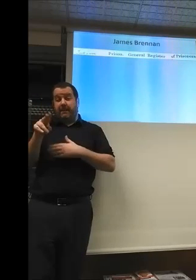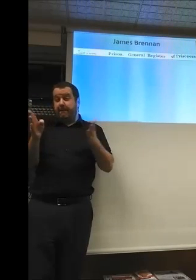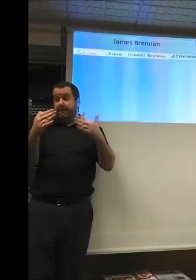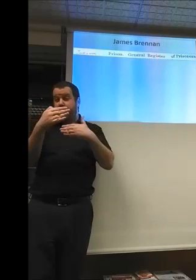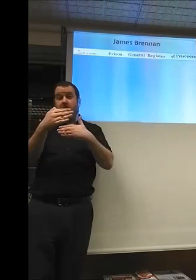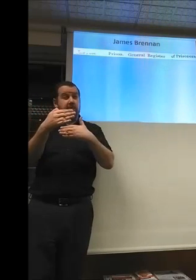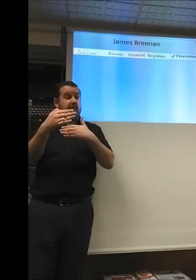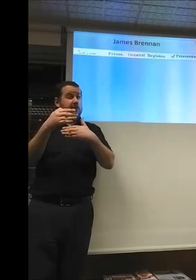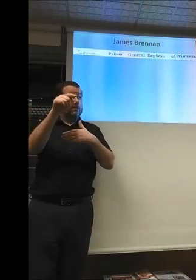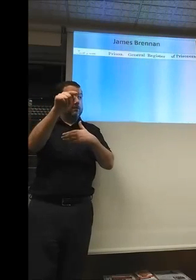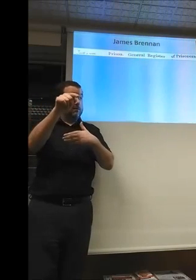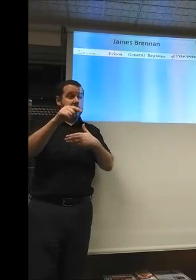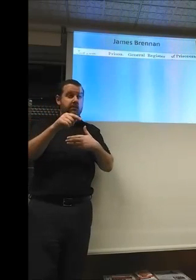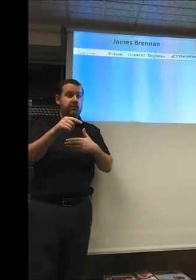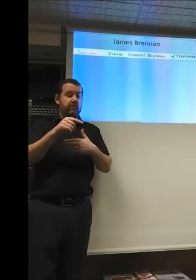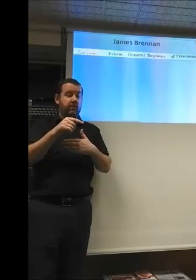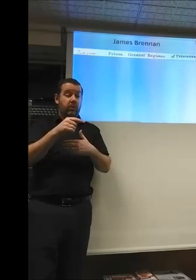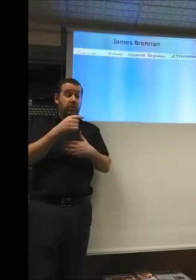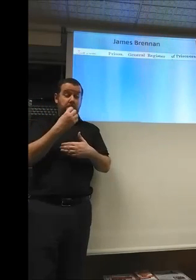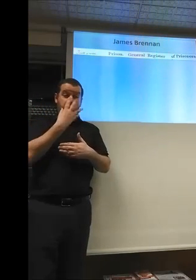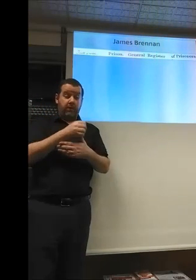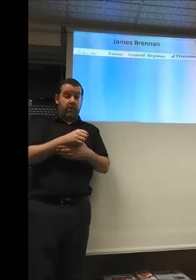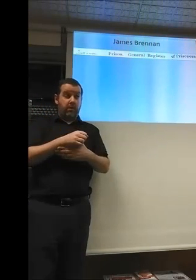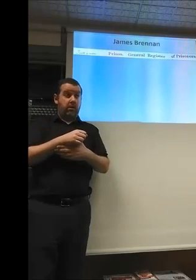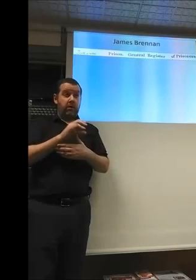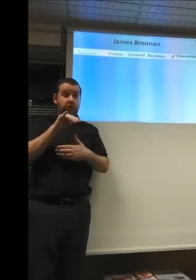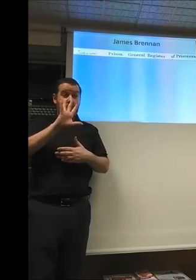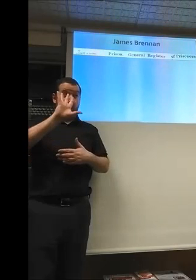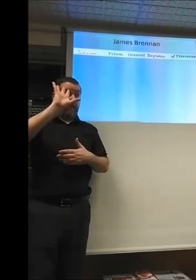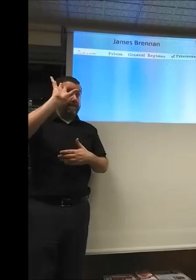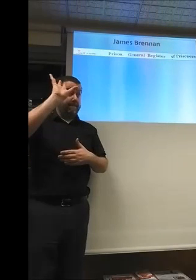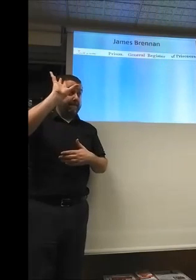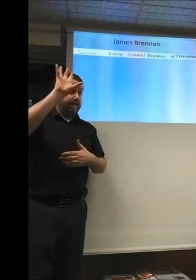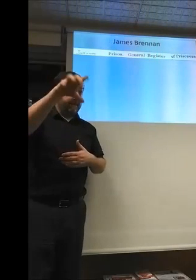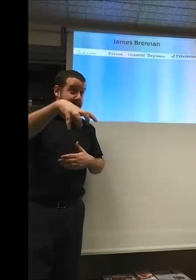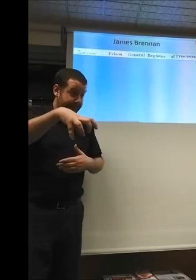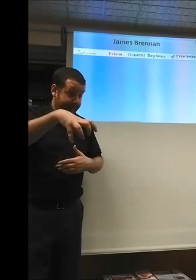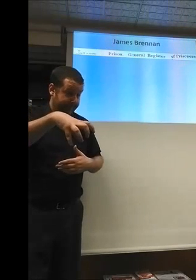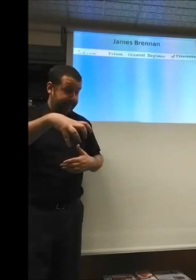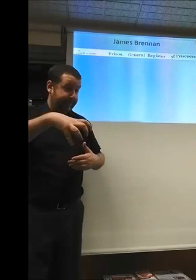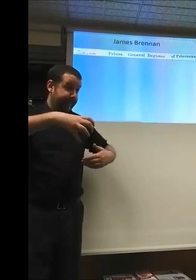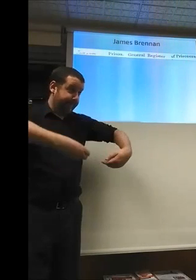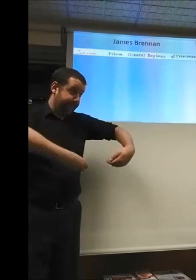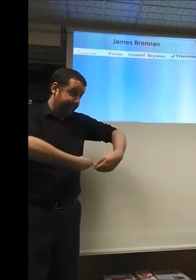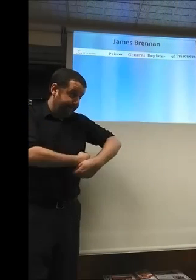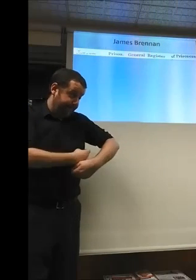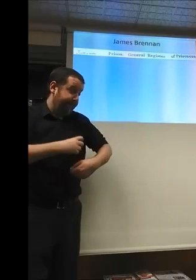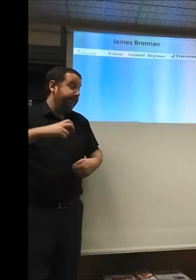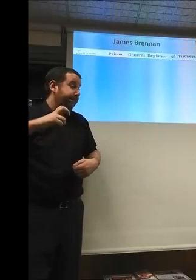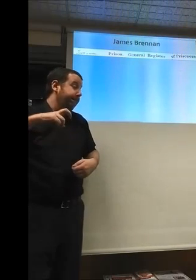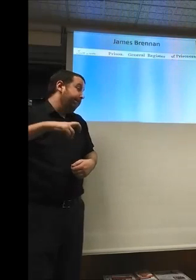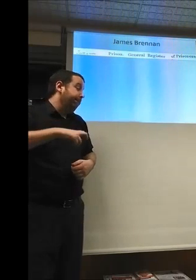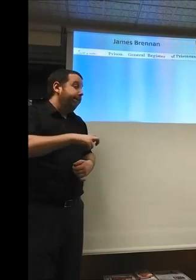Joseph Walsh. Again where do you think he’s from? Tullamore again.